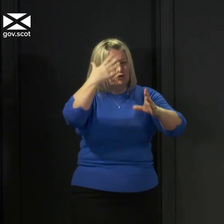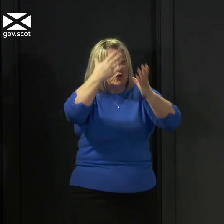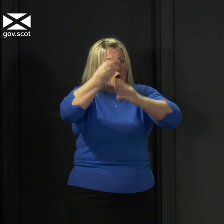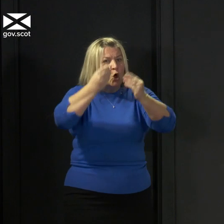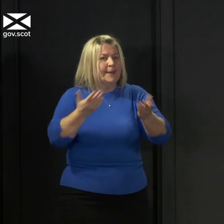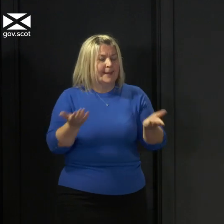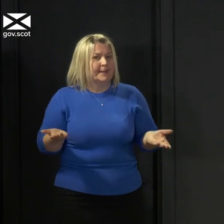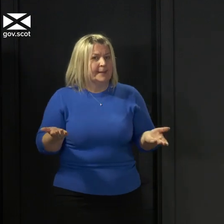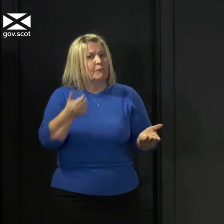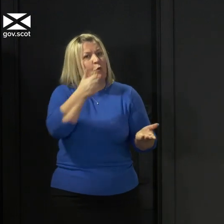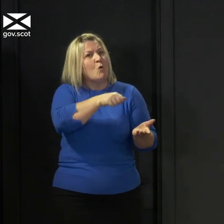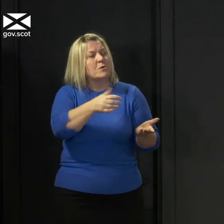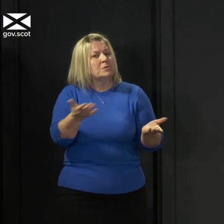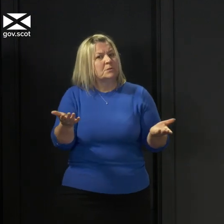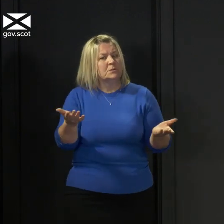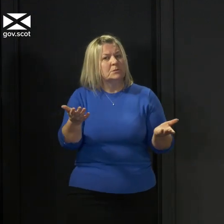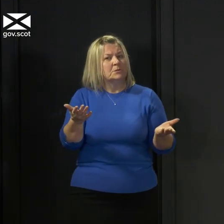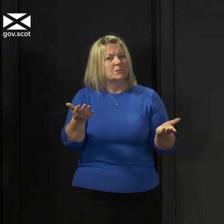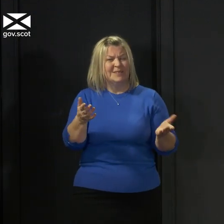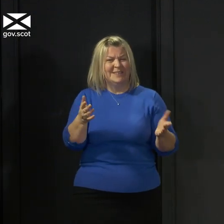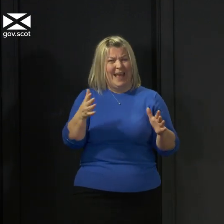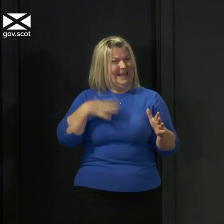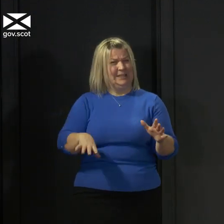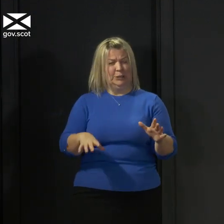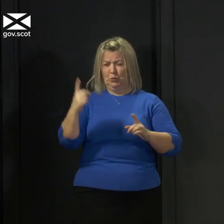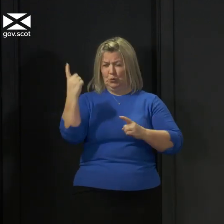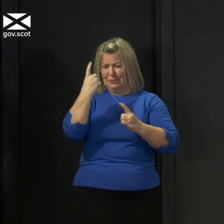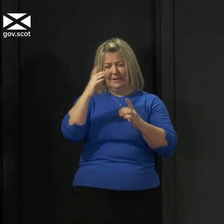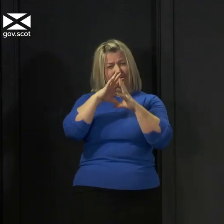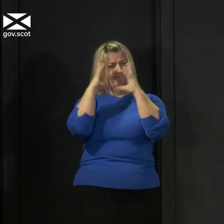but all of these different factors have to be taken into account because well